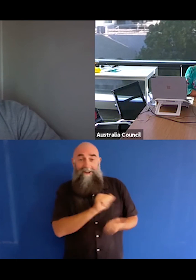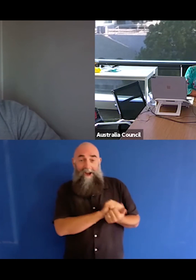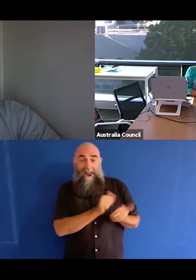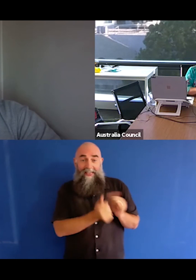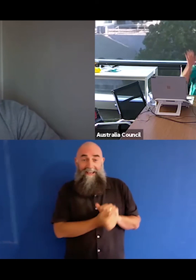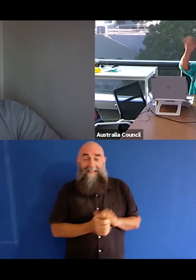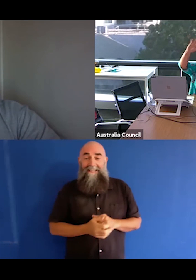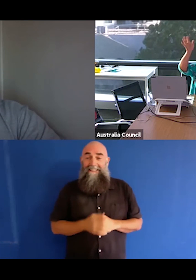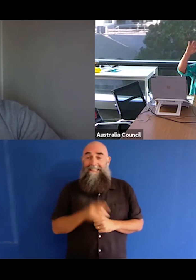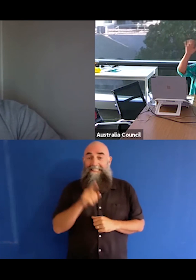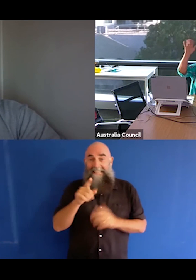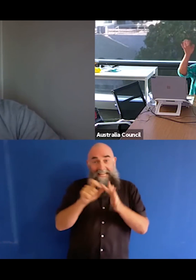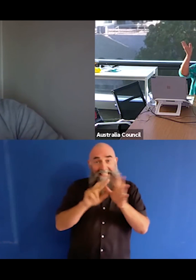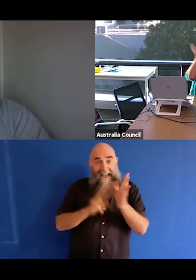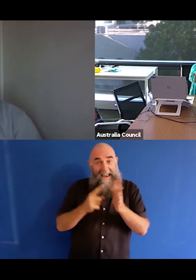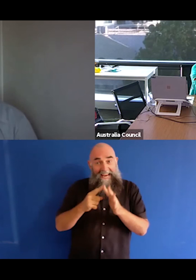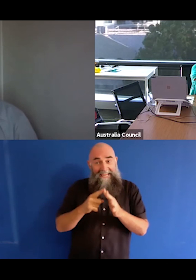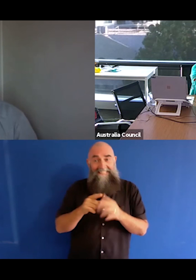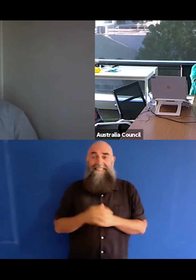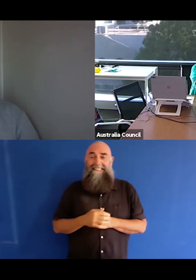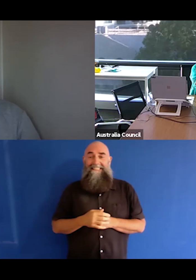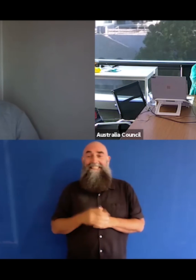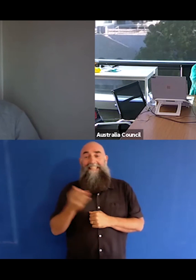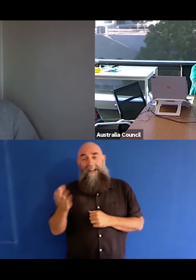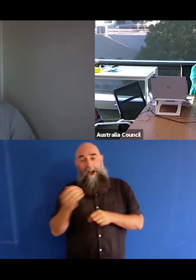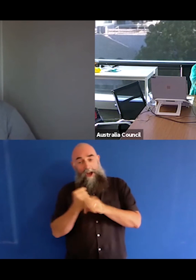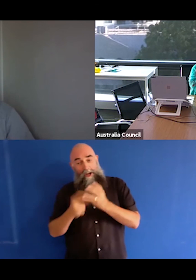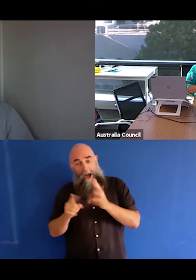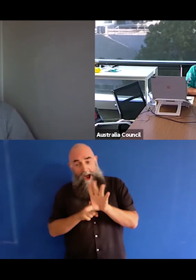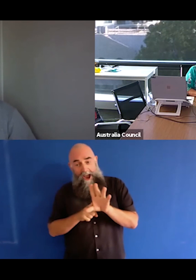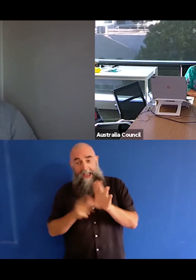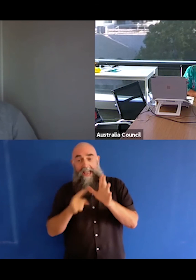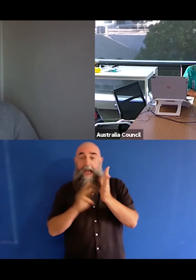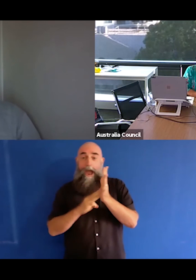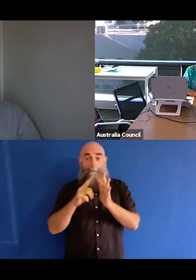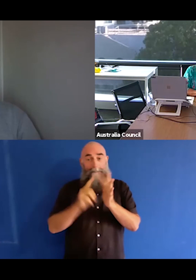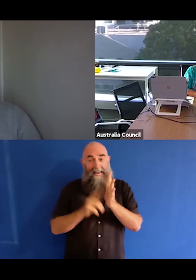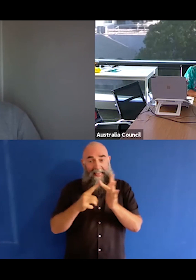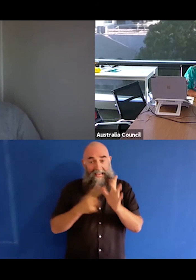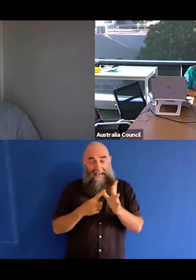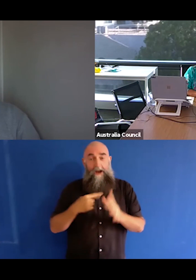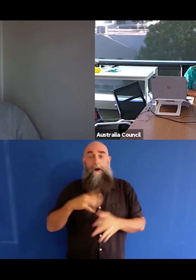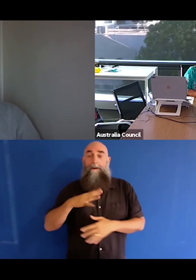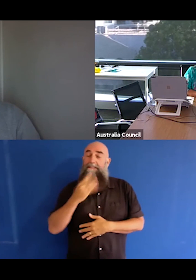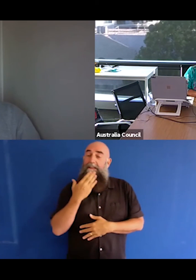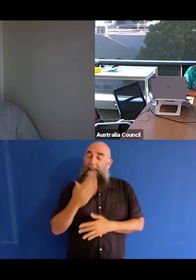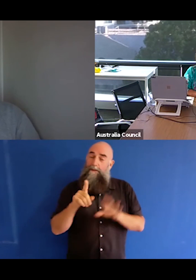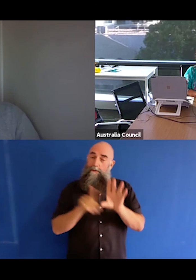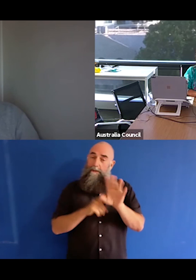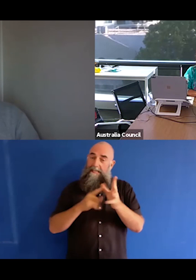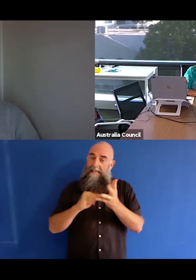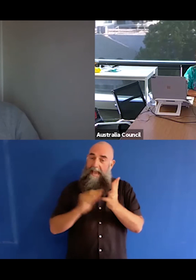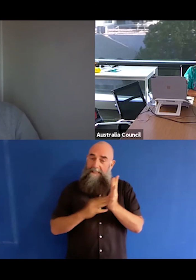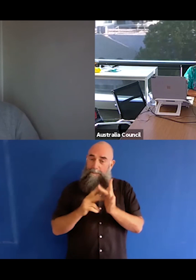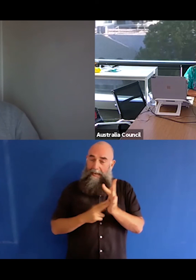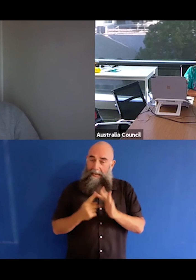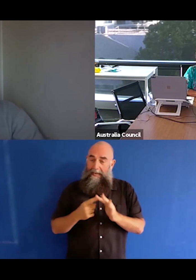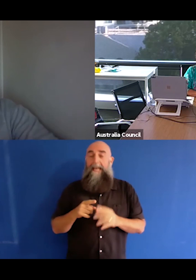Dane, Guy, Amelia. I want to thank Yasmin for reaching out. She rang us on